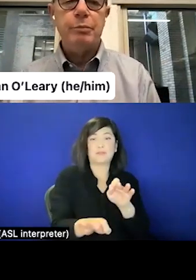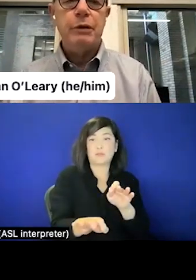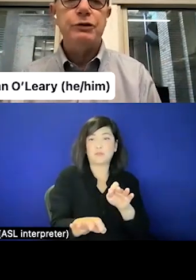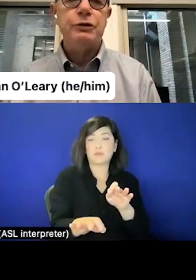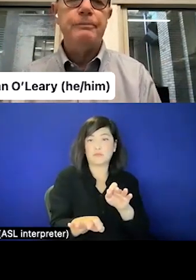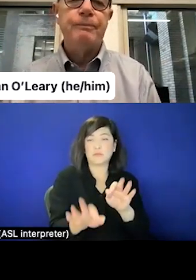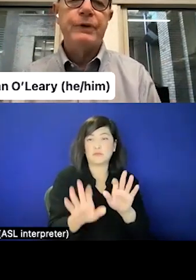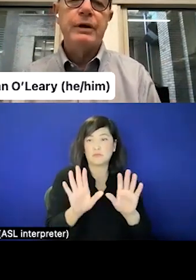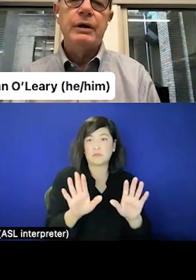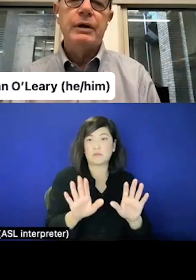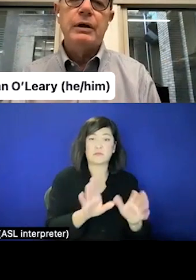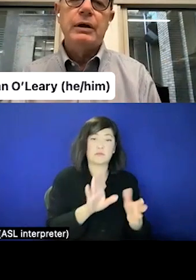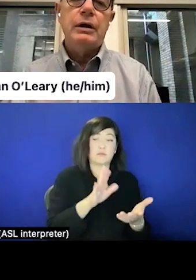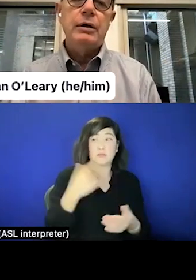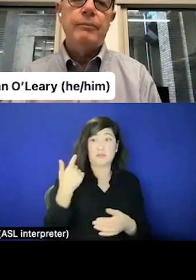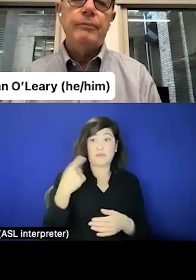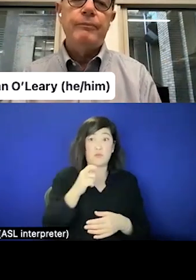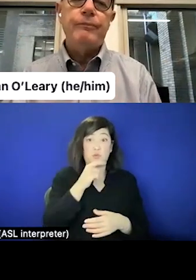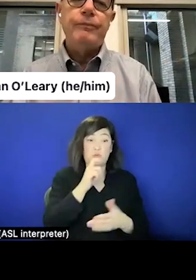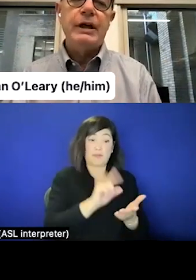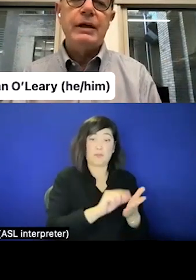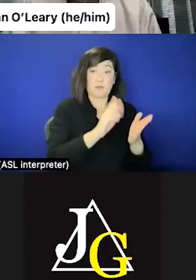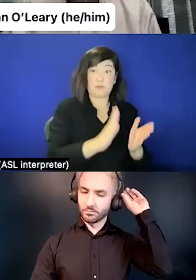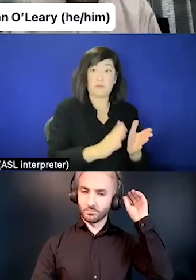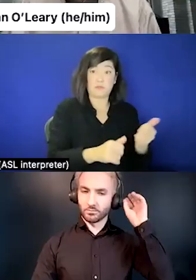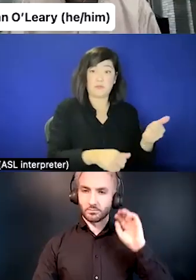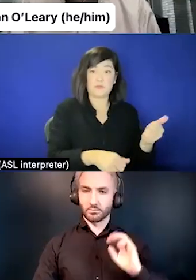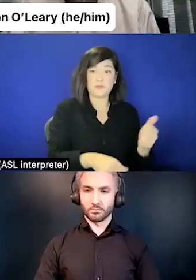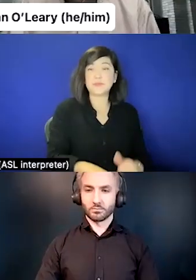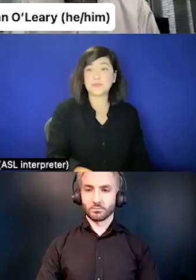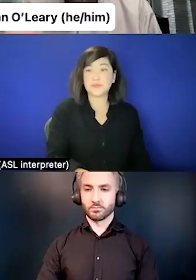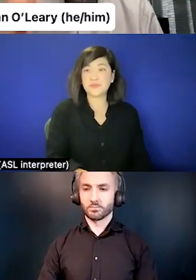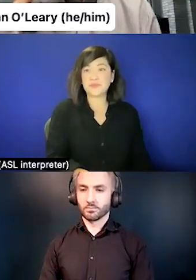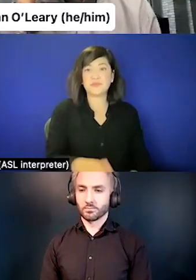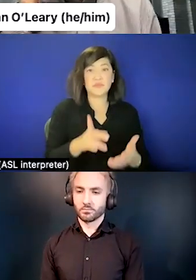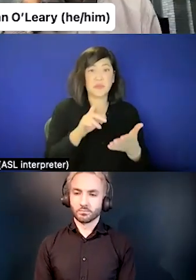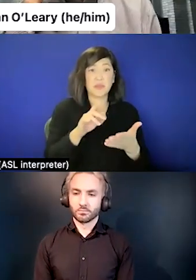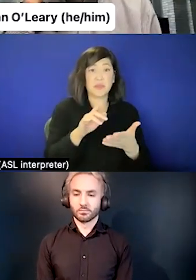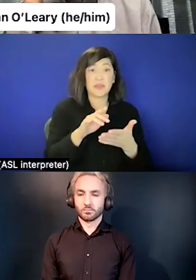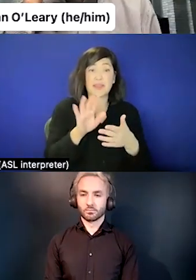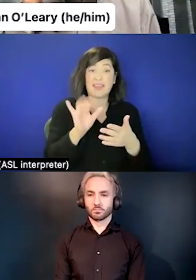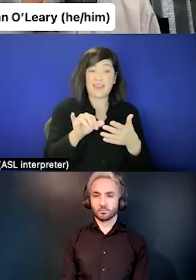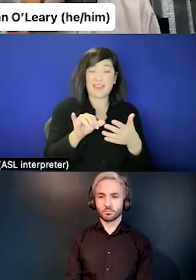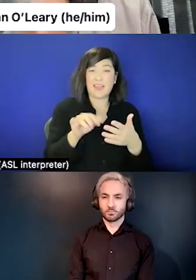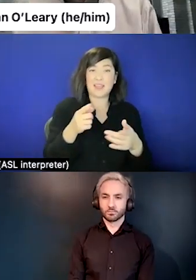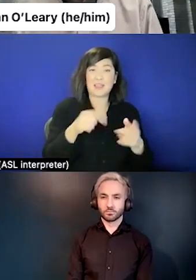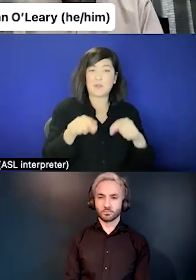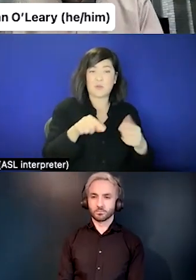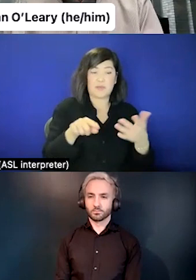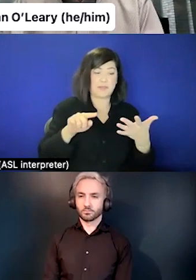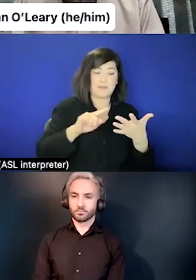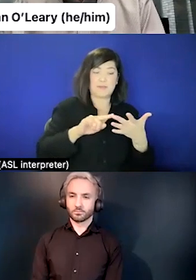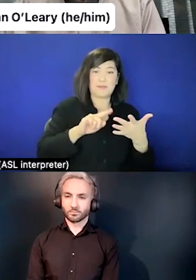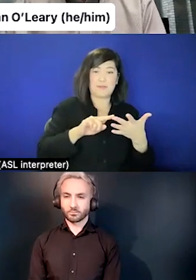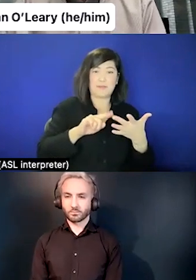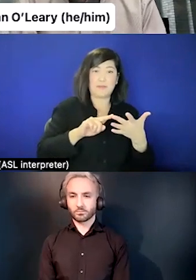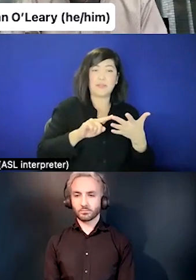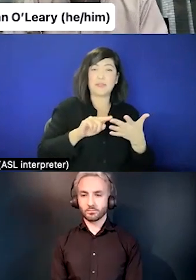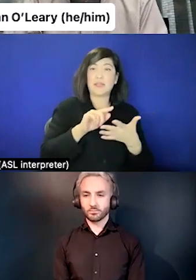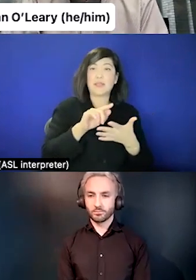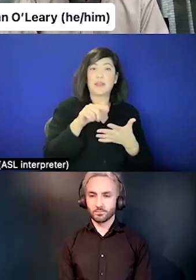a publisher. And a payments clearinghouse along lines of BATCH, or there could be another model,